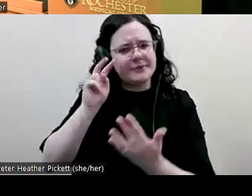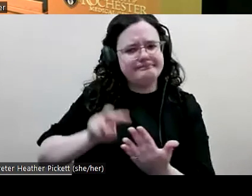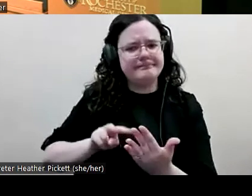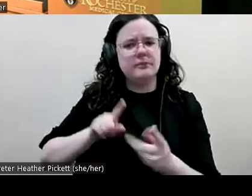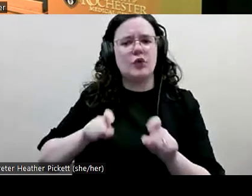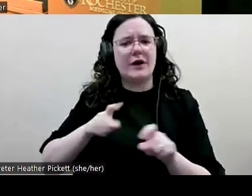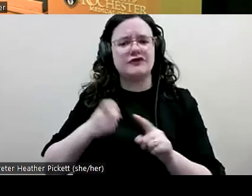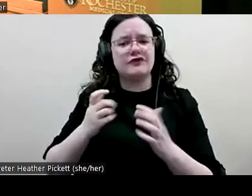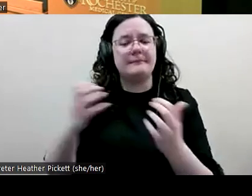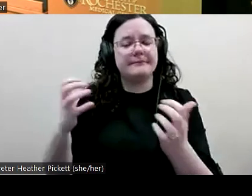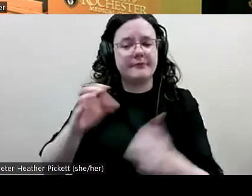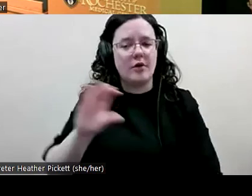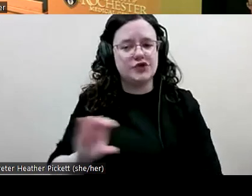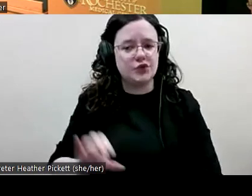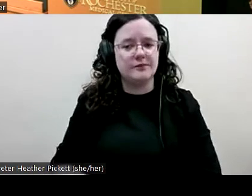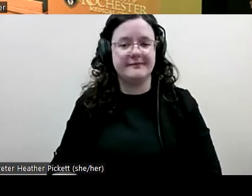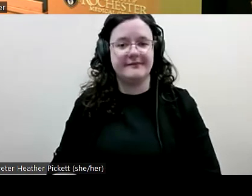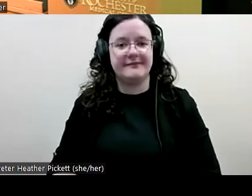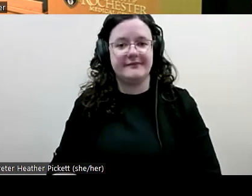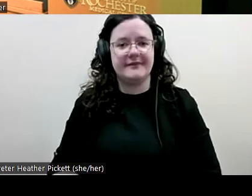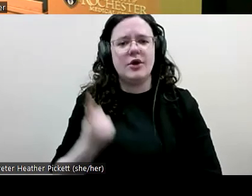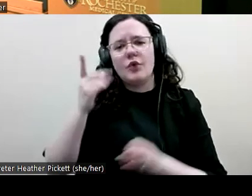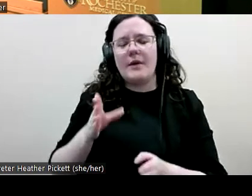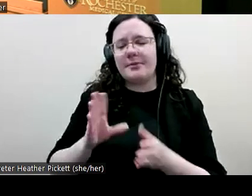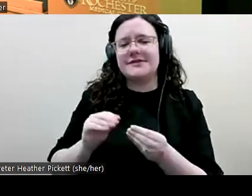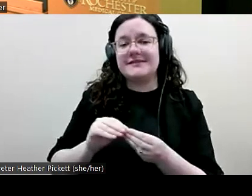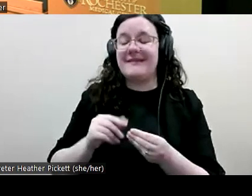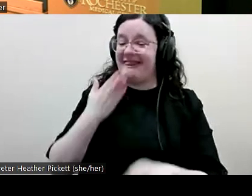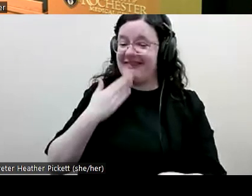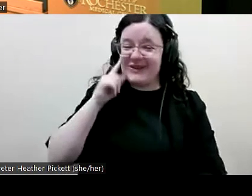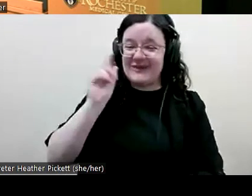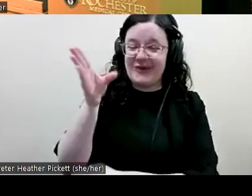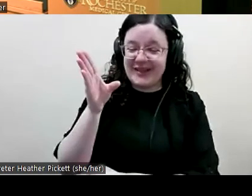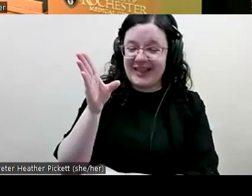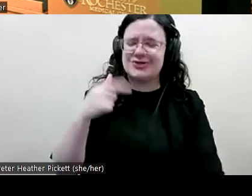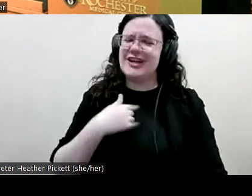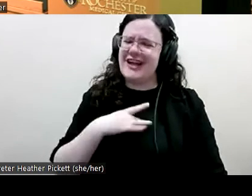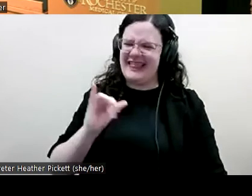thank you for the lecture I like the idea of involving families but it's really a heavy lift